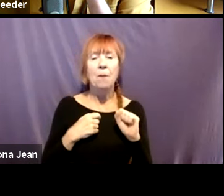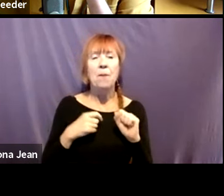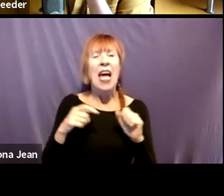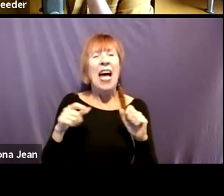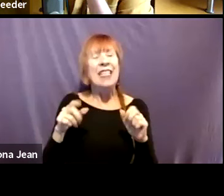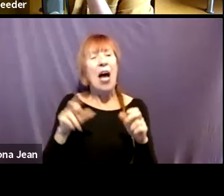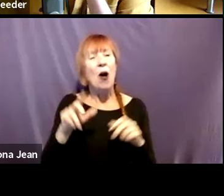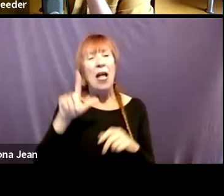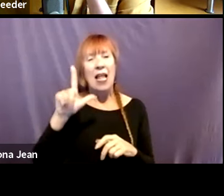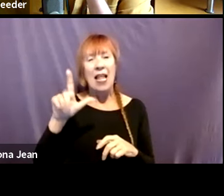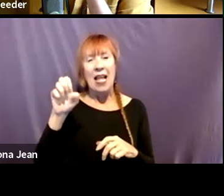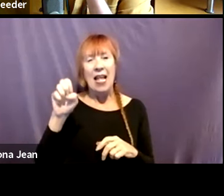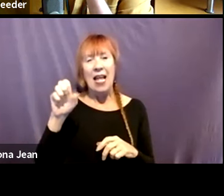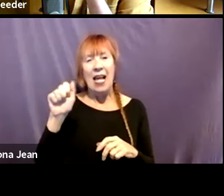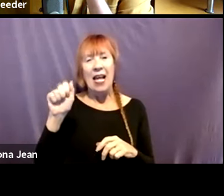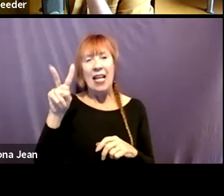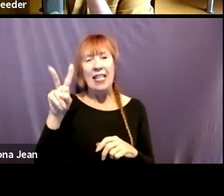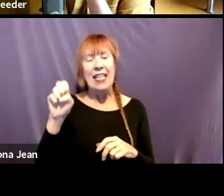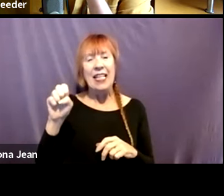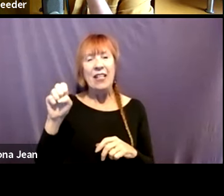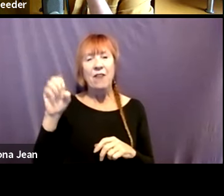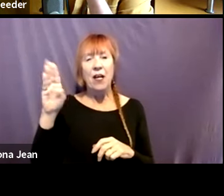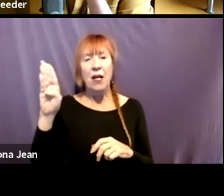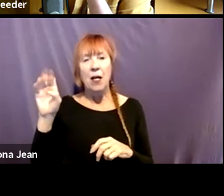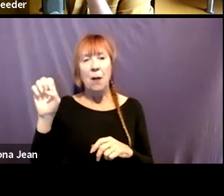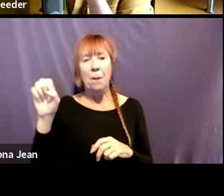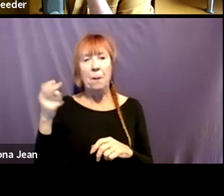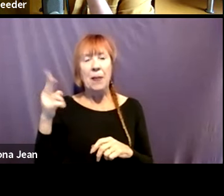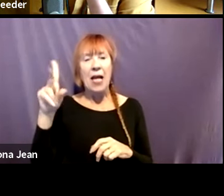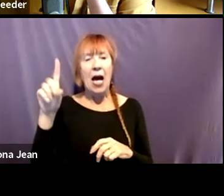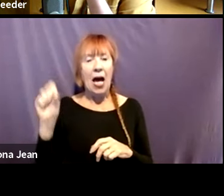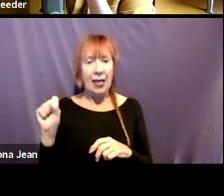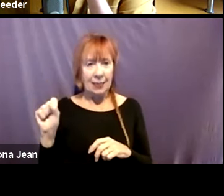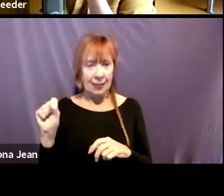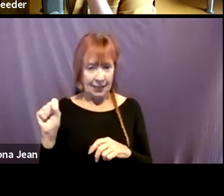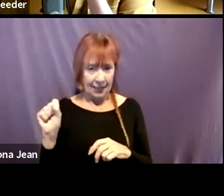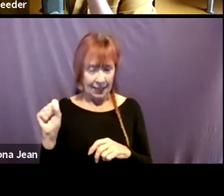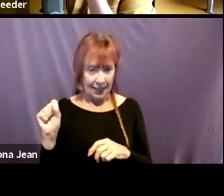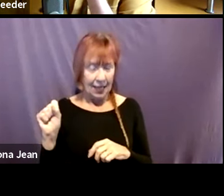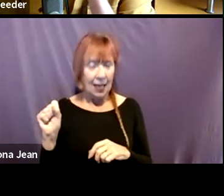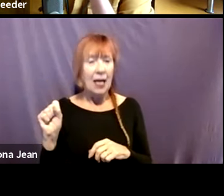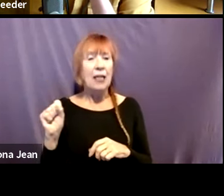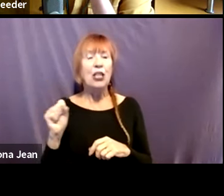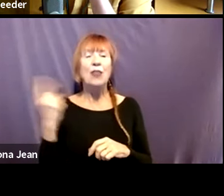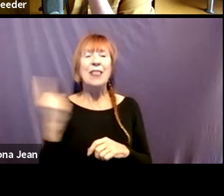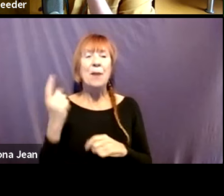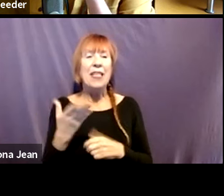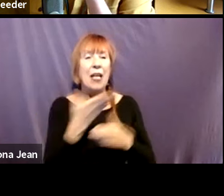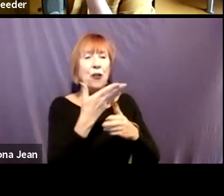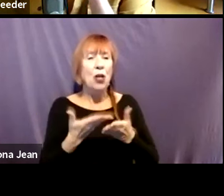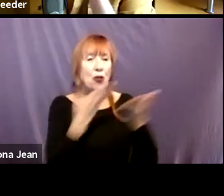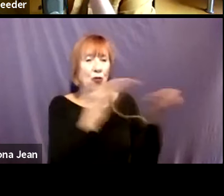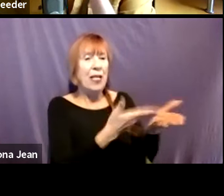is you can win over everybody in the room, and if you leave something behind that they start circulating to 20 other people, those (noise drowns out speaker)